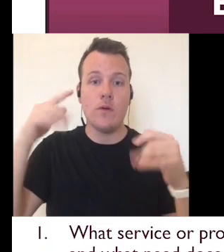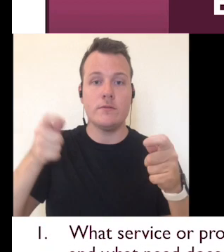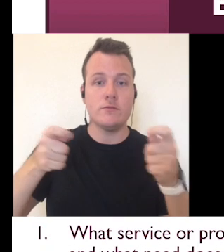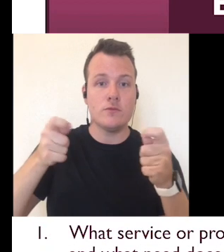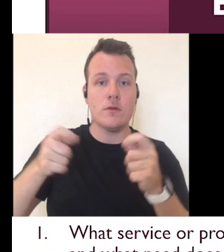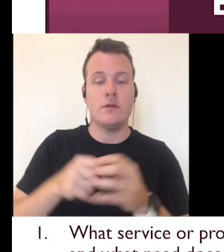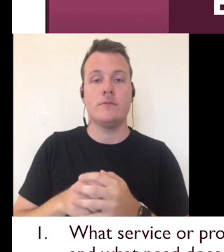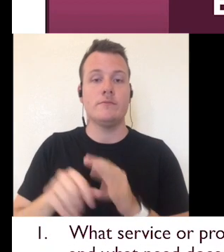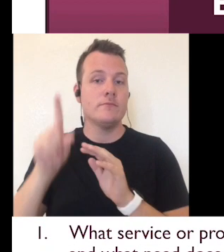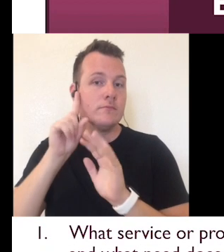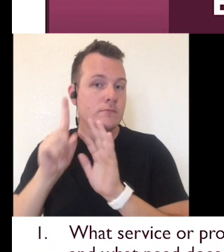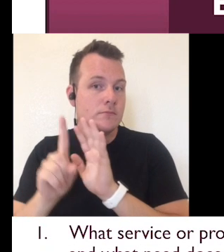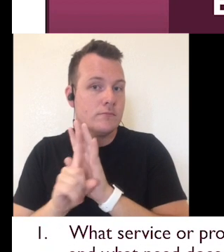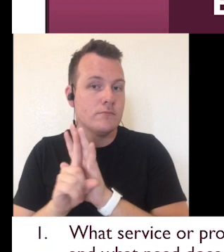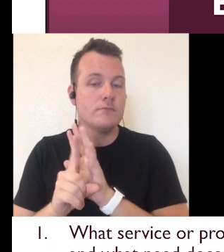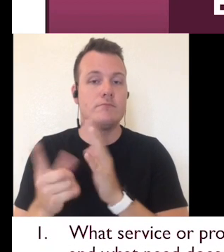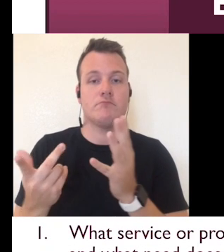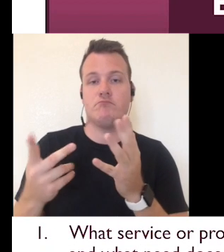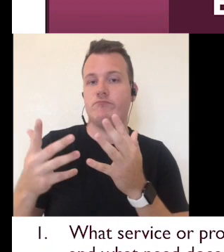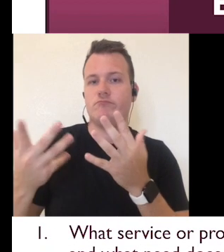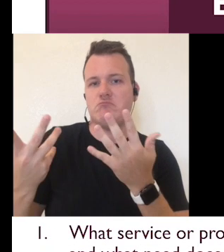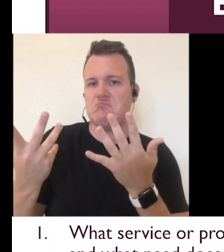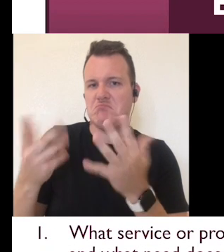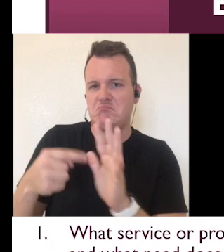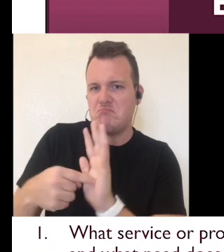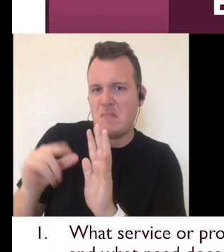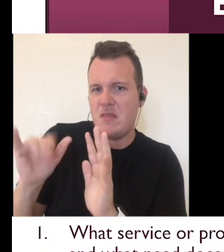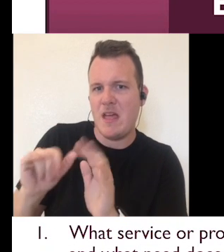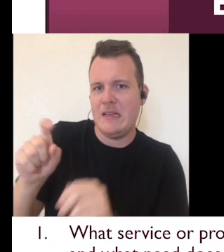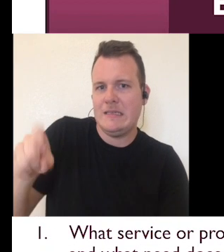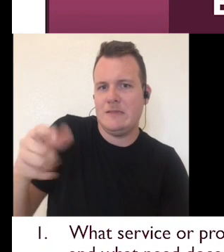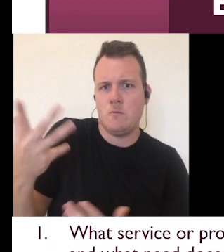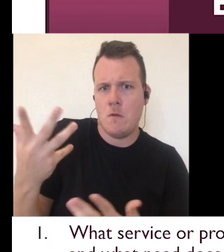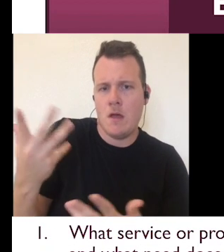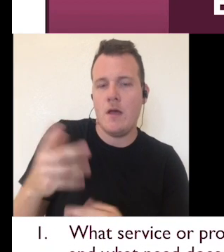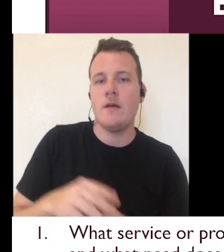it a pediatric need? Is it a noise control need? Is it a tinnitus need? Is it